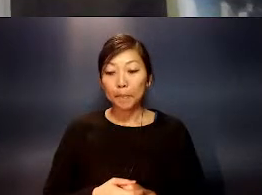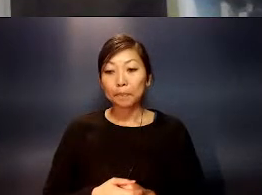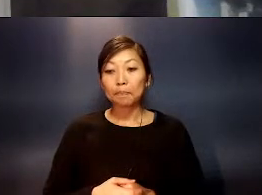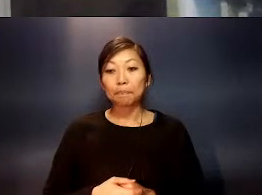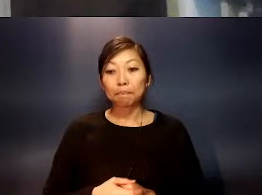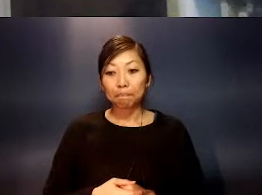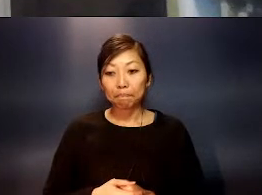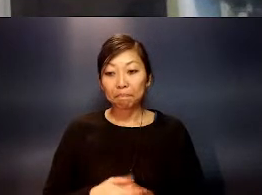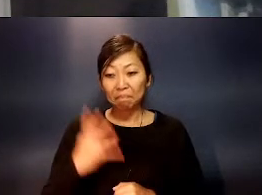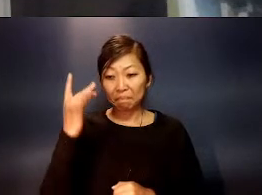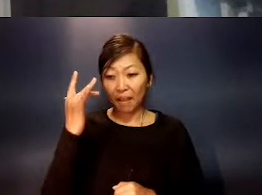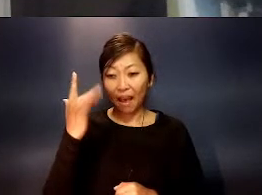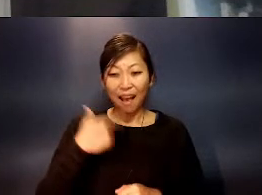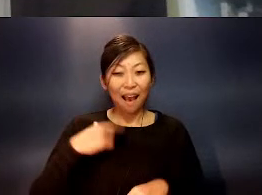ARE NOT SEEING THAT LEVEL OF INVESTMENT IN OTHER AREAS